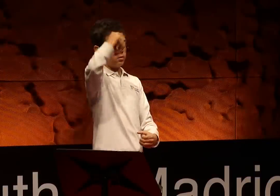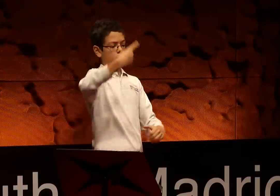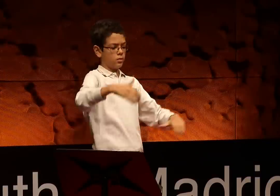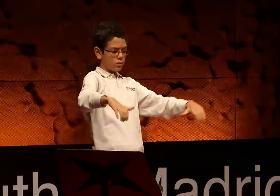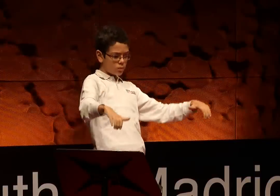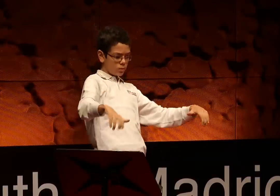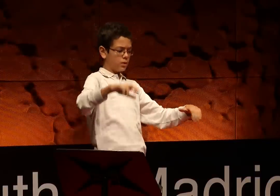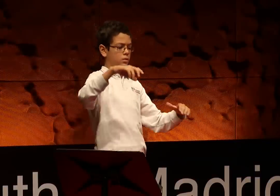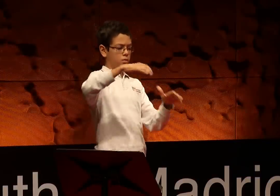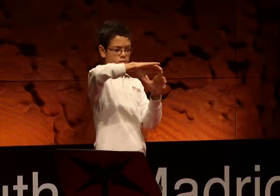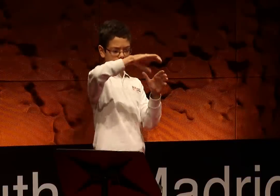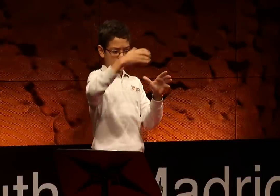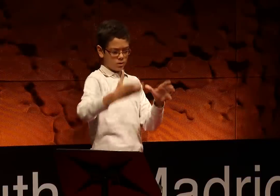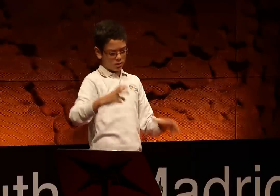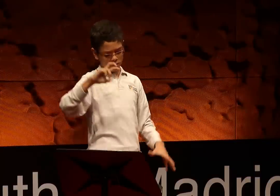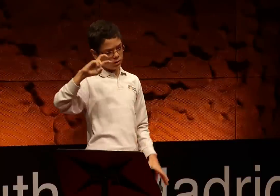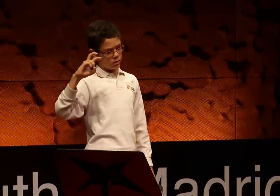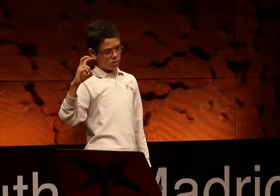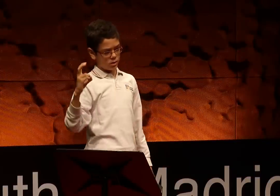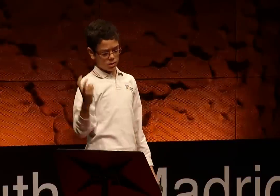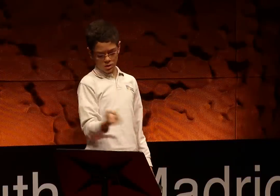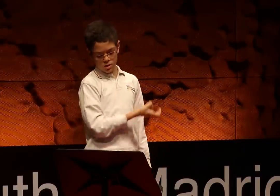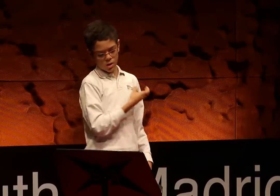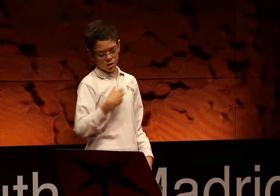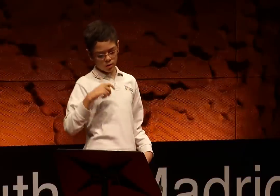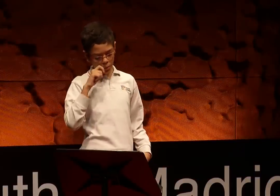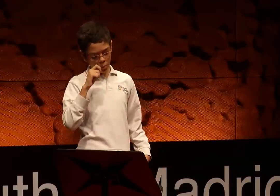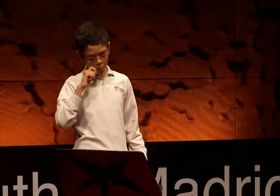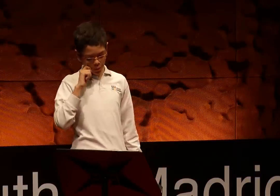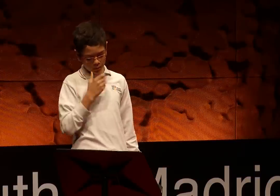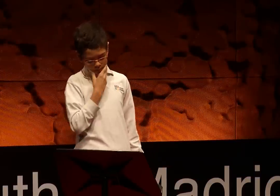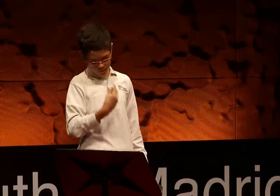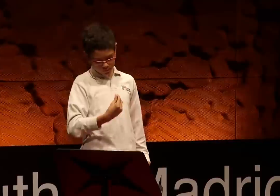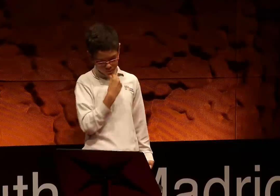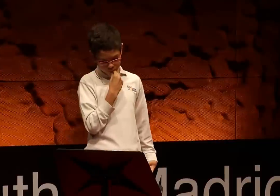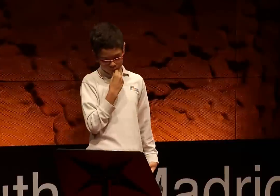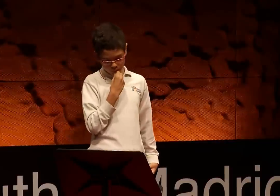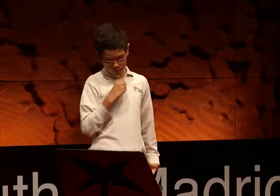We saw [the] White House, the Monument and the Lincoln Memorial.